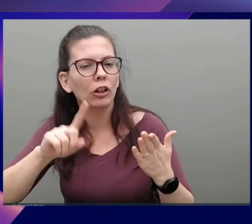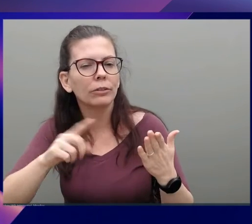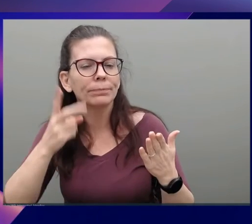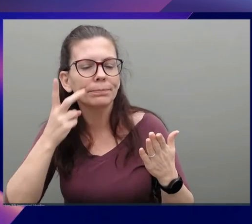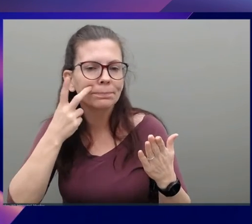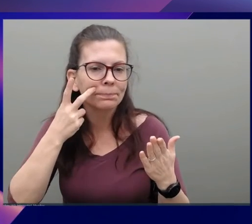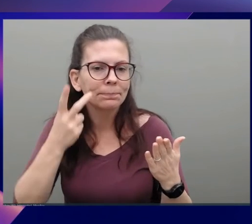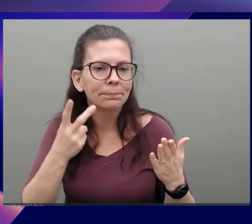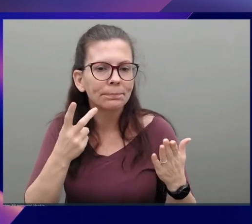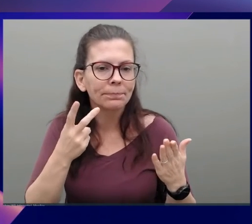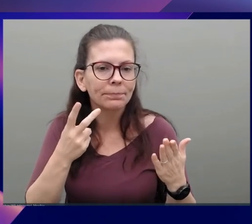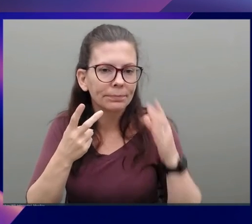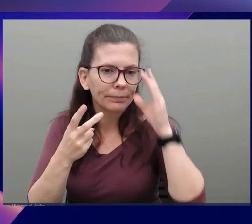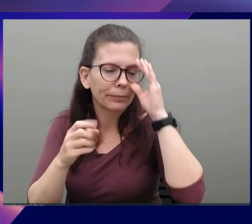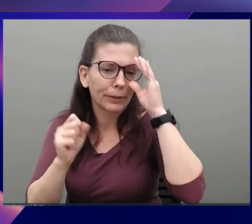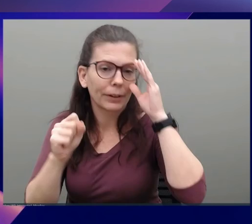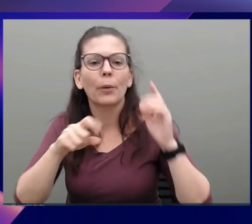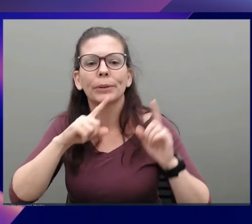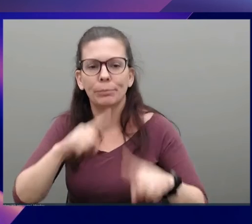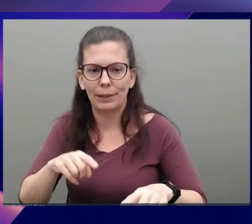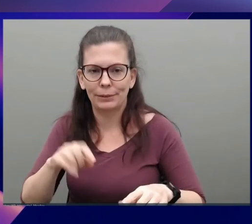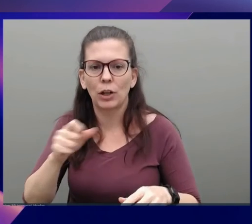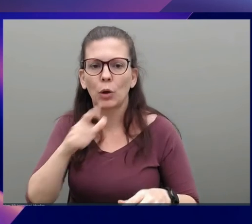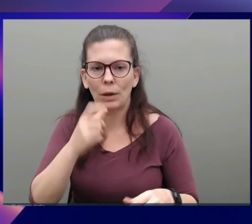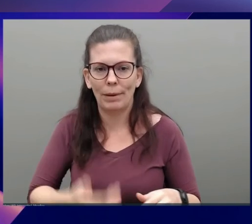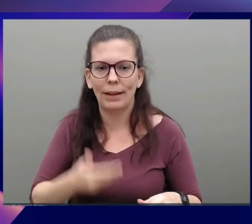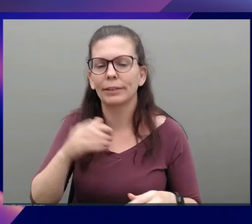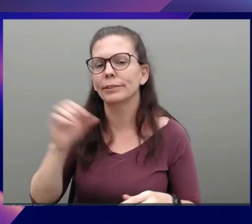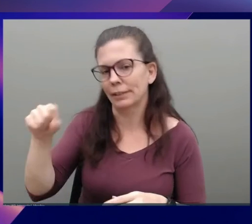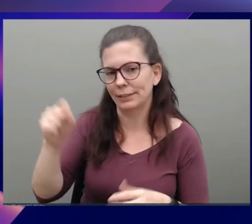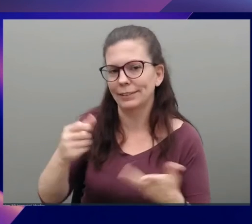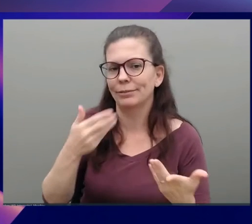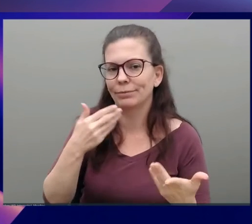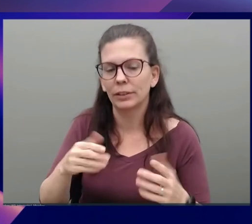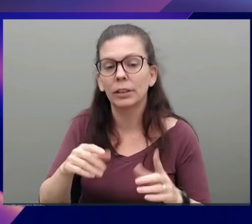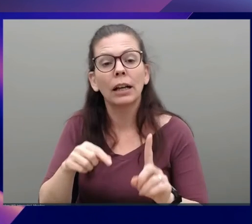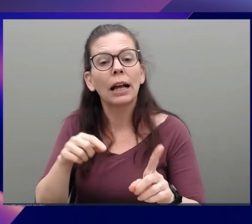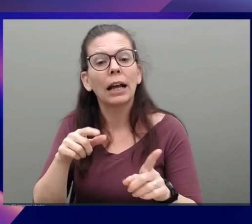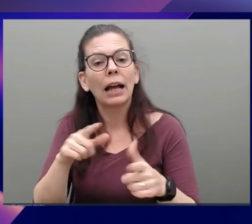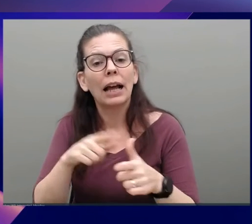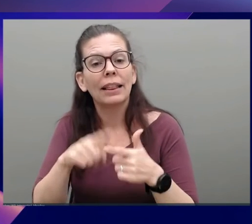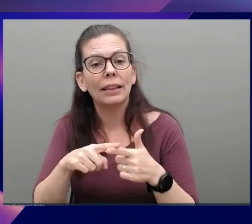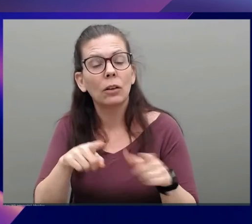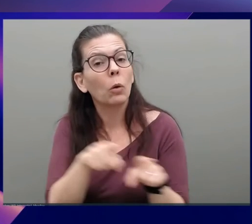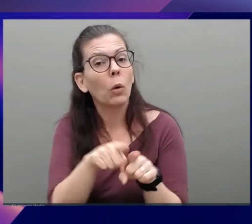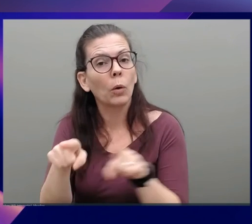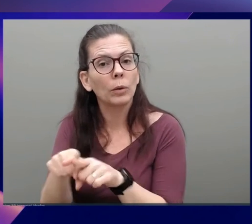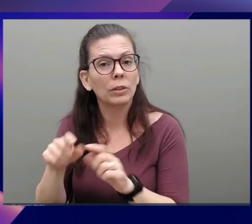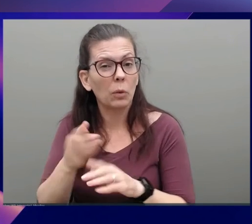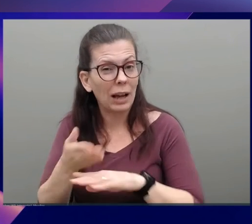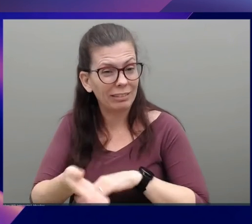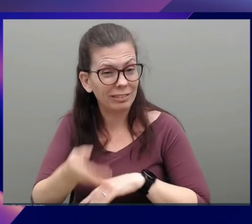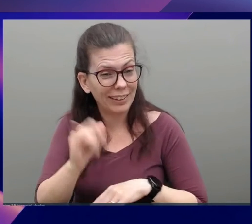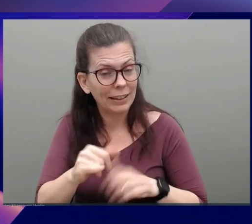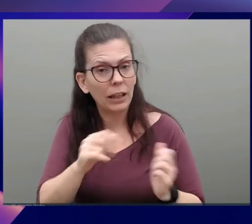There it is. - Command whoami, yeah. There you go. Okay, and then you can also, after that, take a look at the output of that.